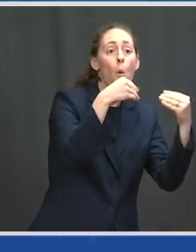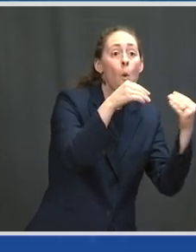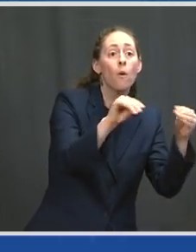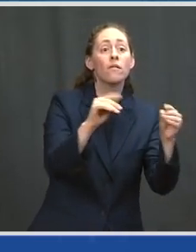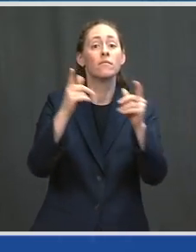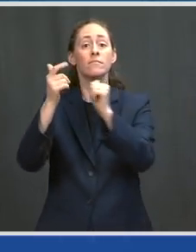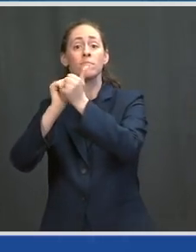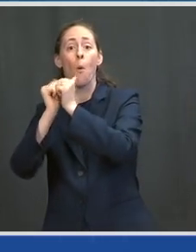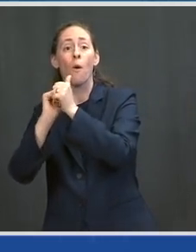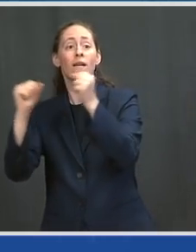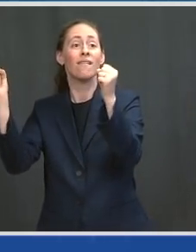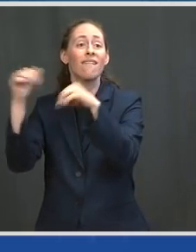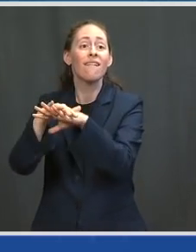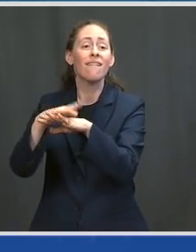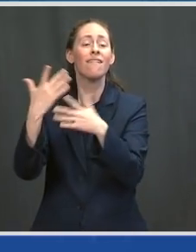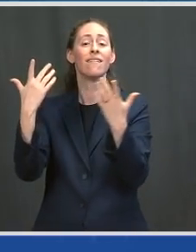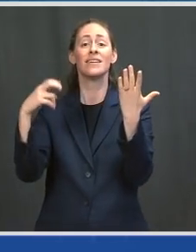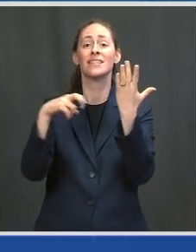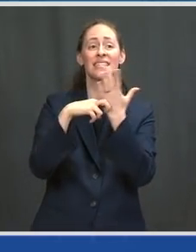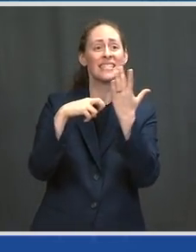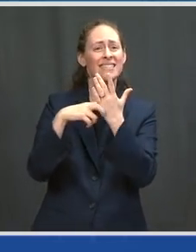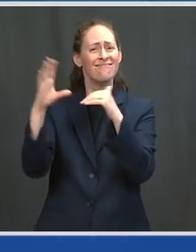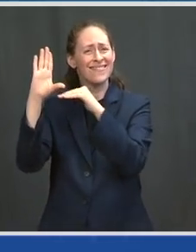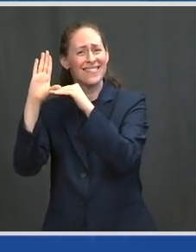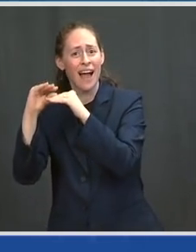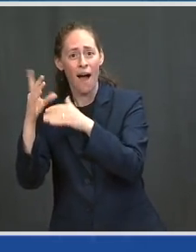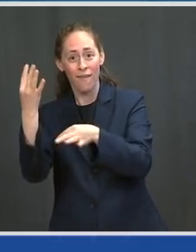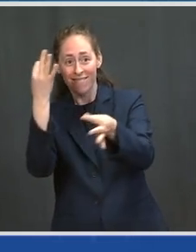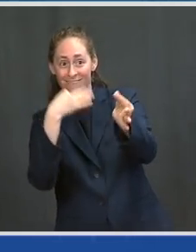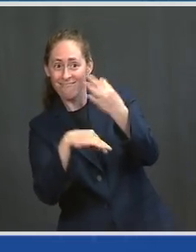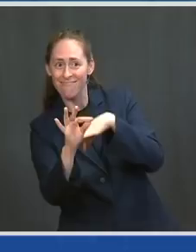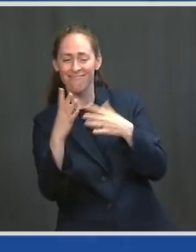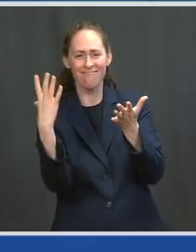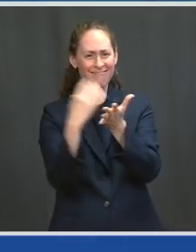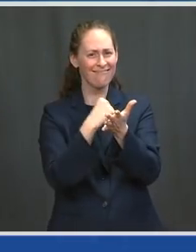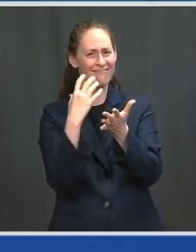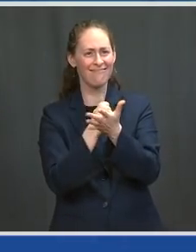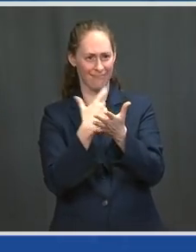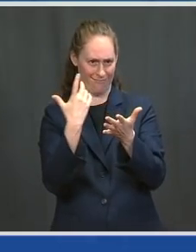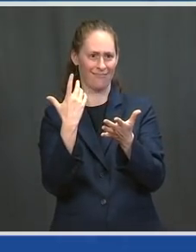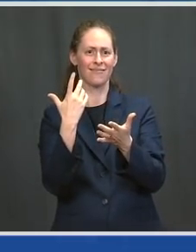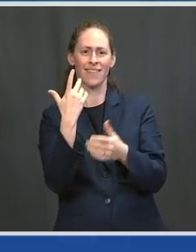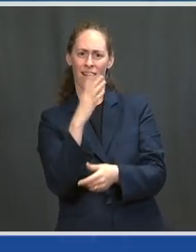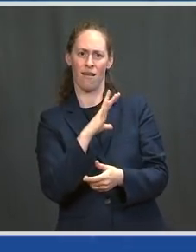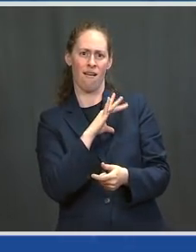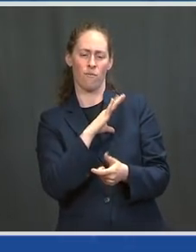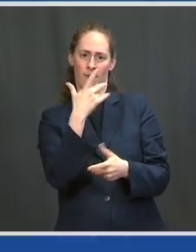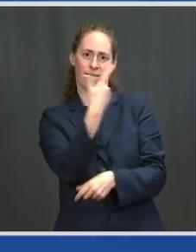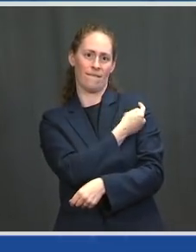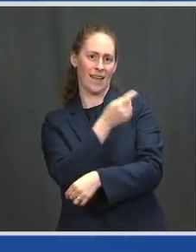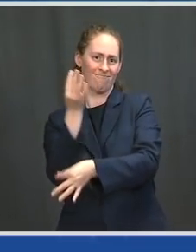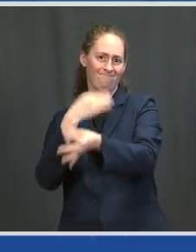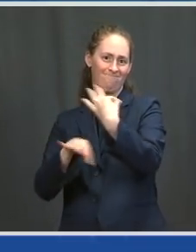to encourage customers and fans to get vaccinated. I was -- talked to a bunch of governors yesterday.